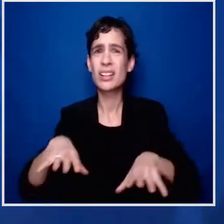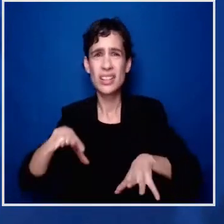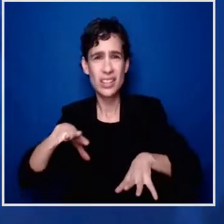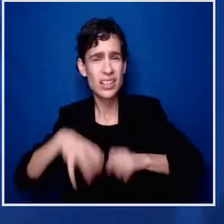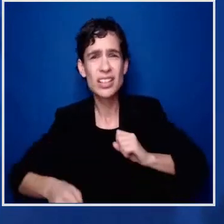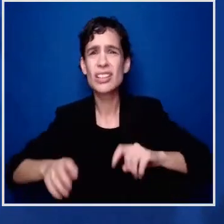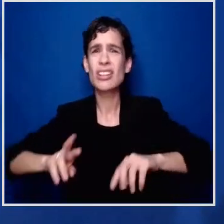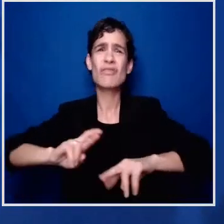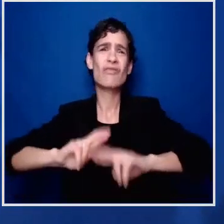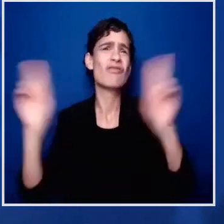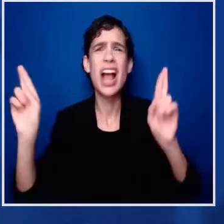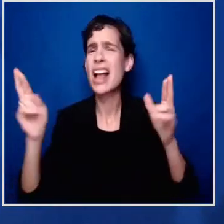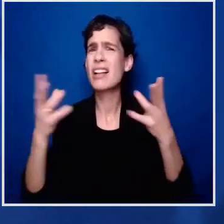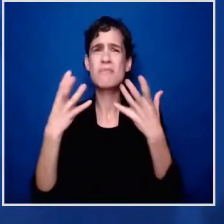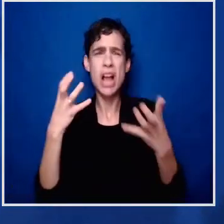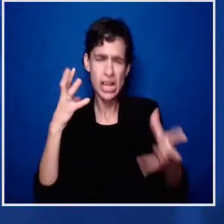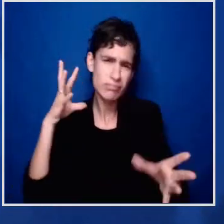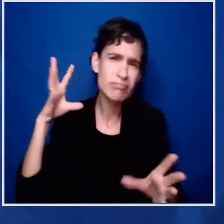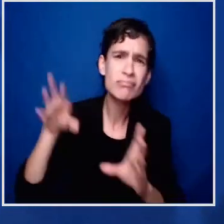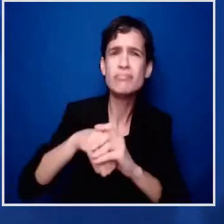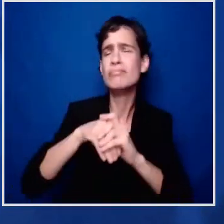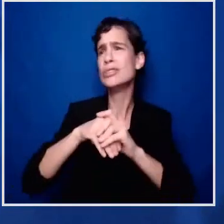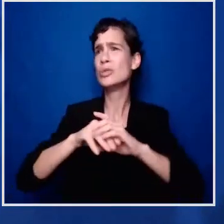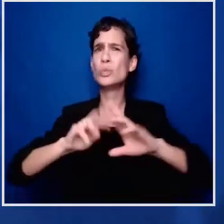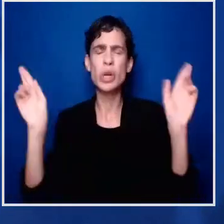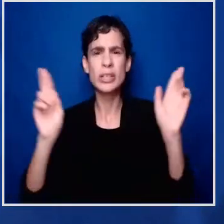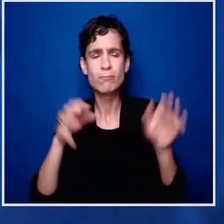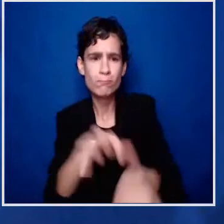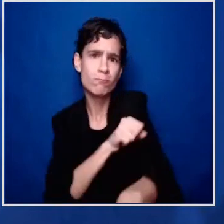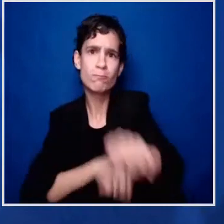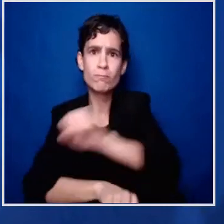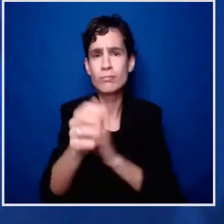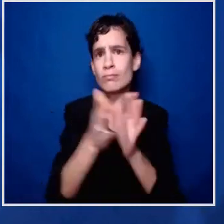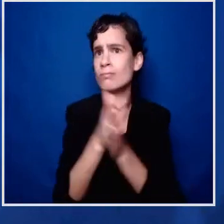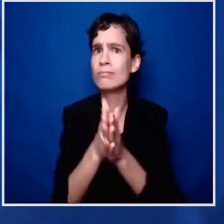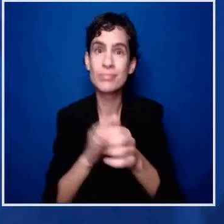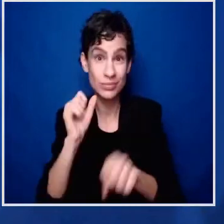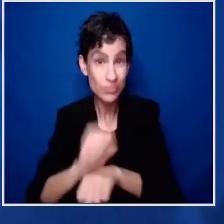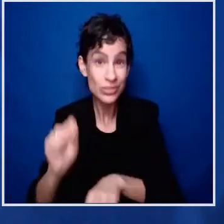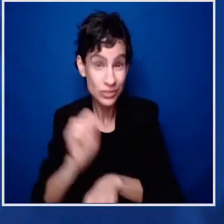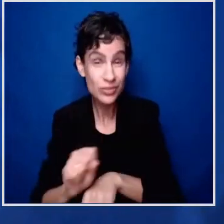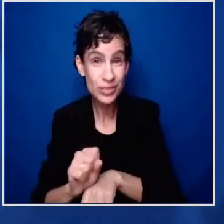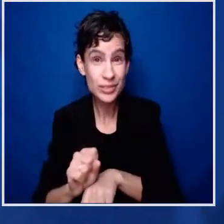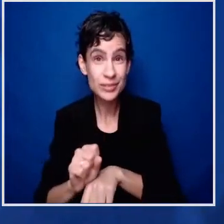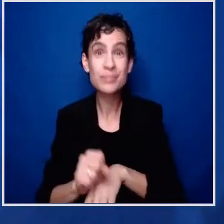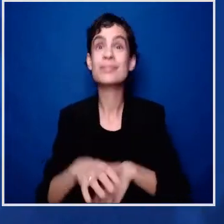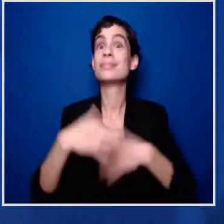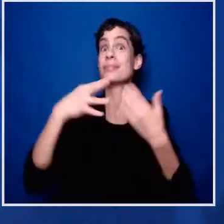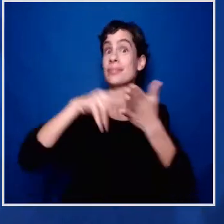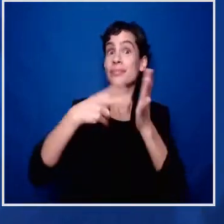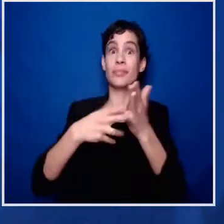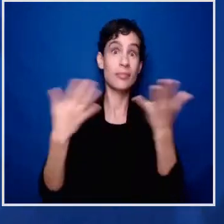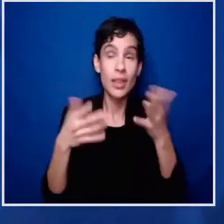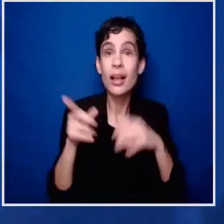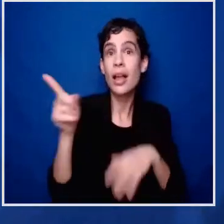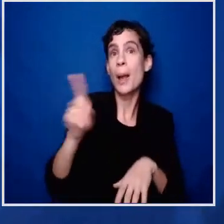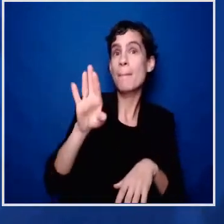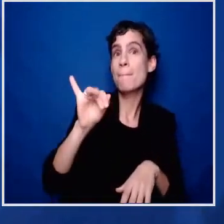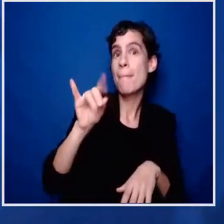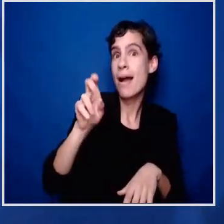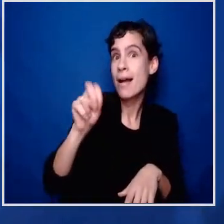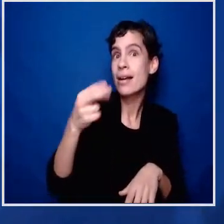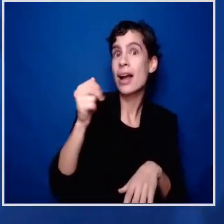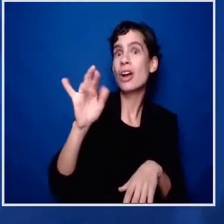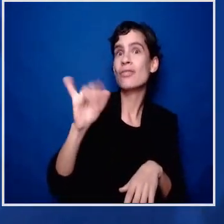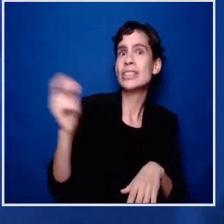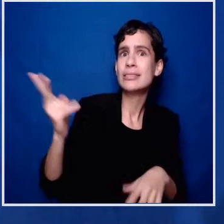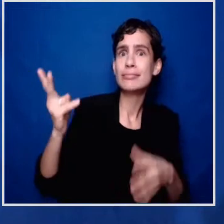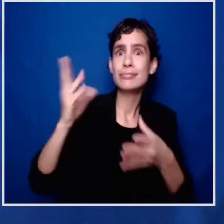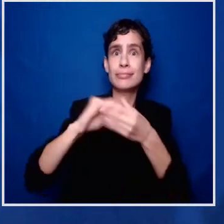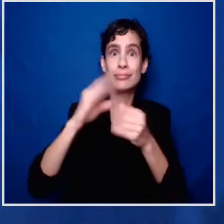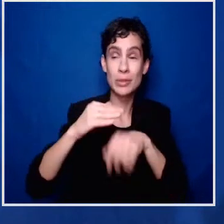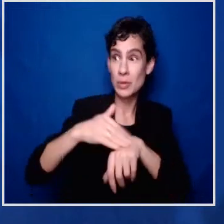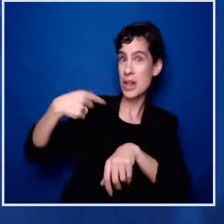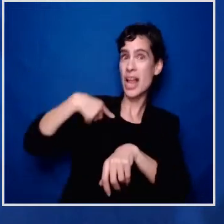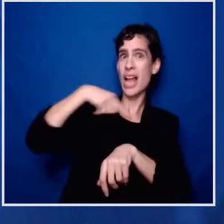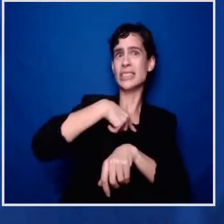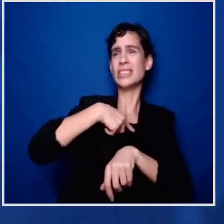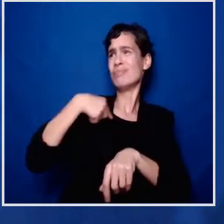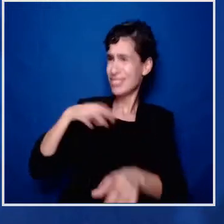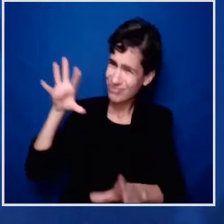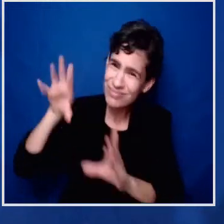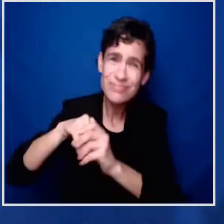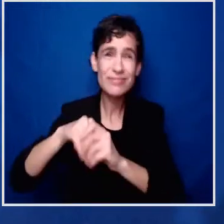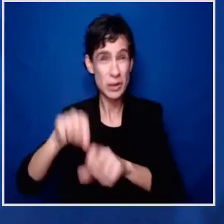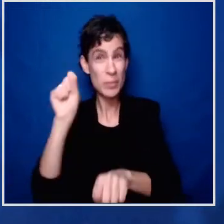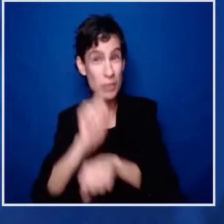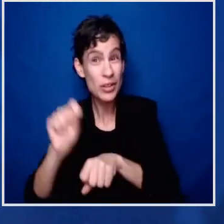THAT ARE [ SPEAKING FOREIGN